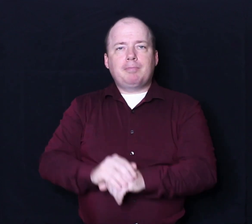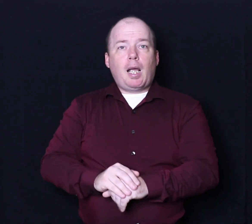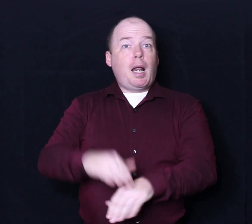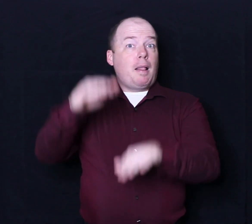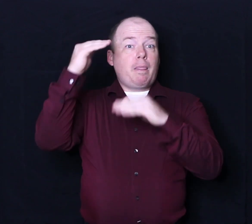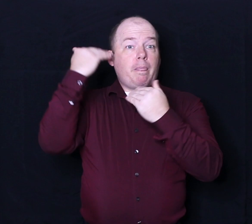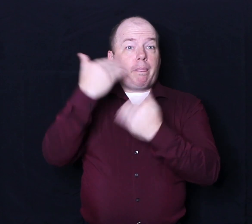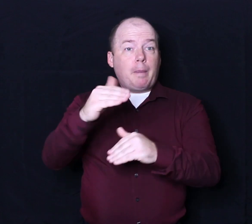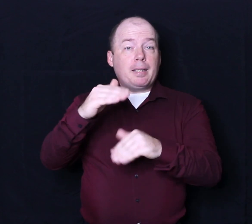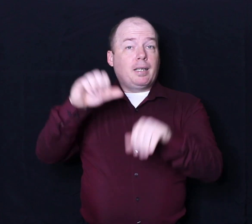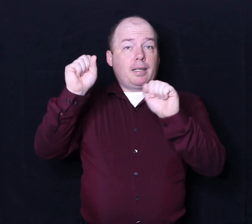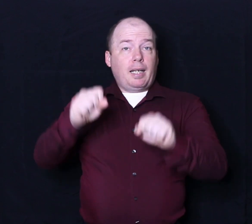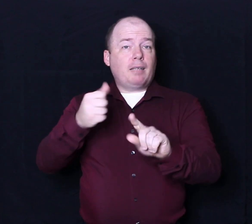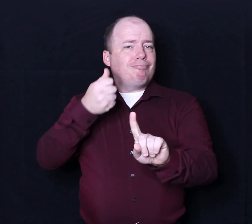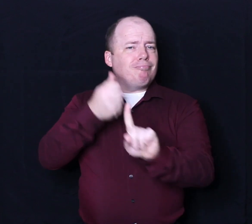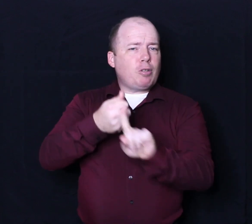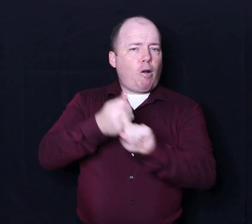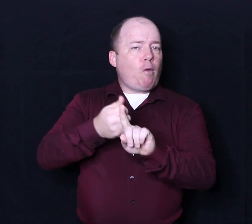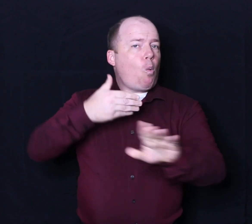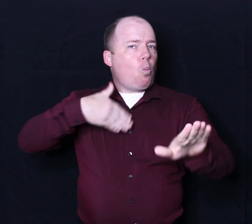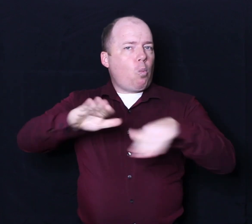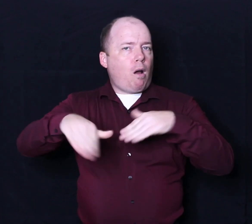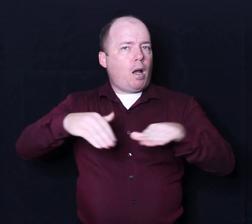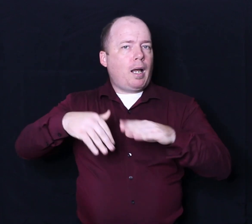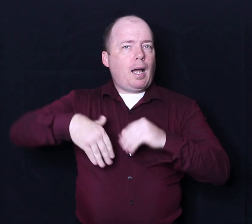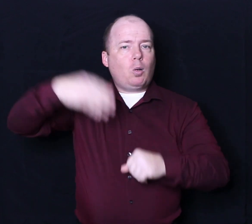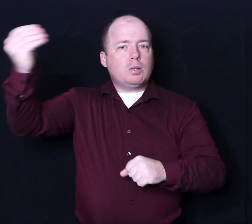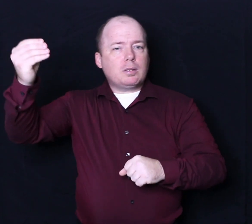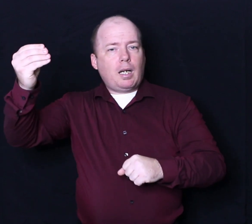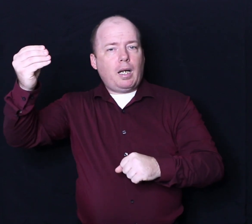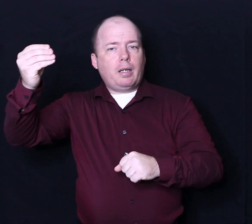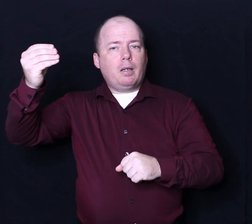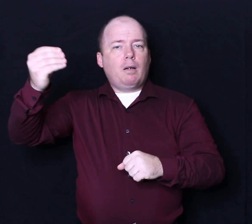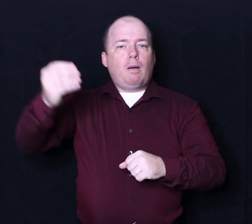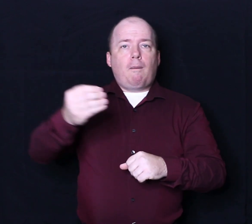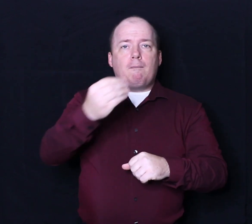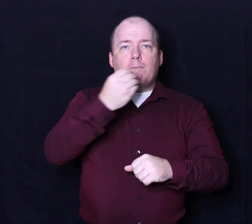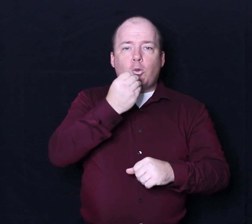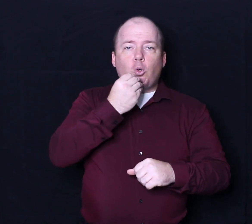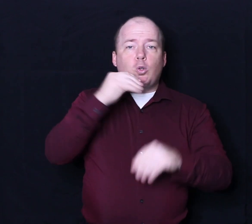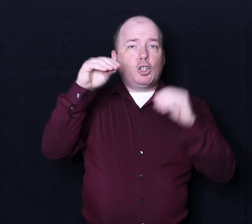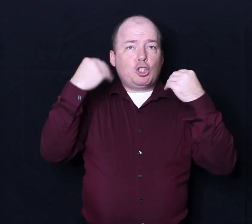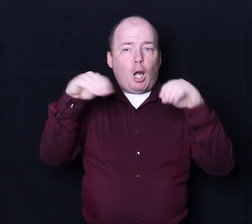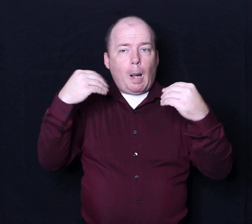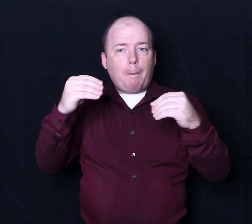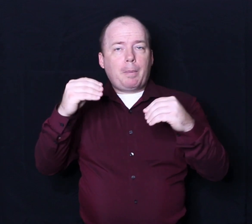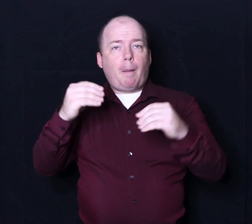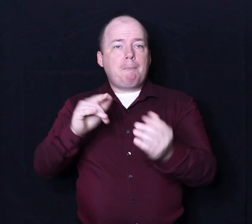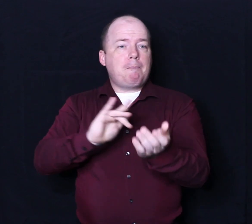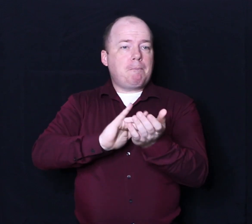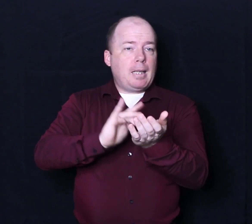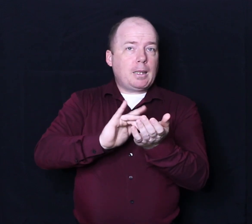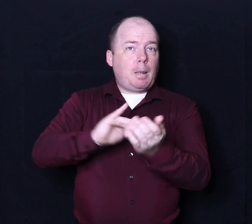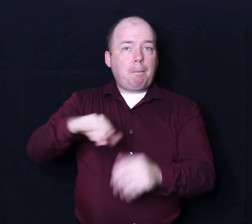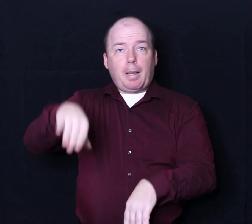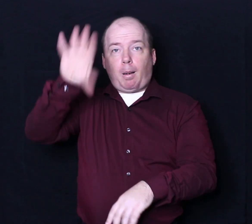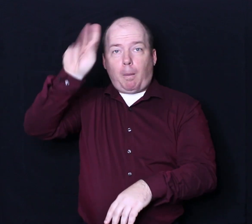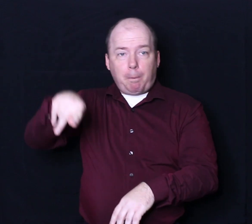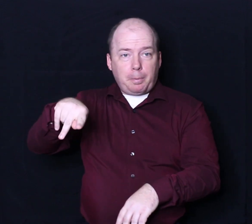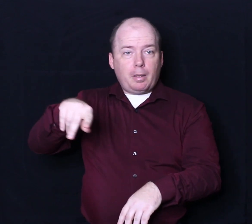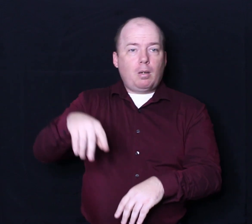limits of walking outdoors, food shopping, picking up medicine,